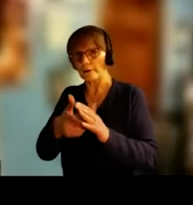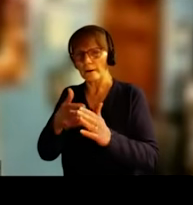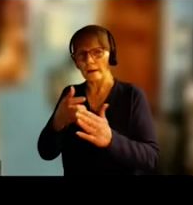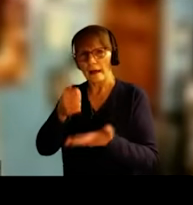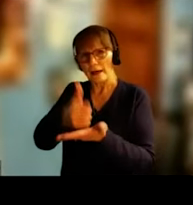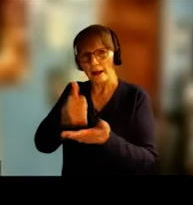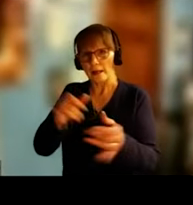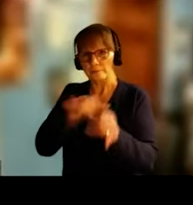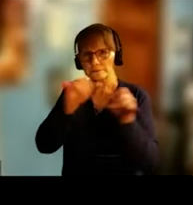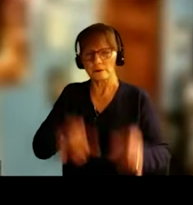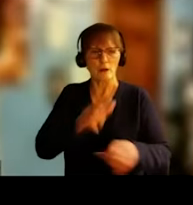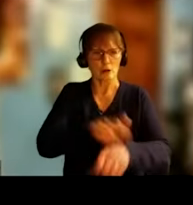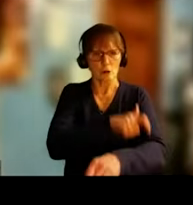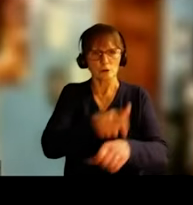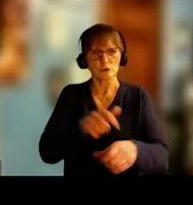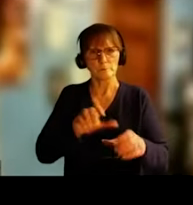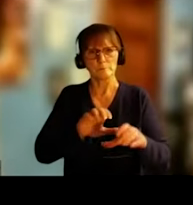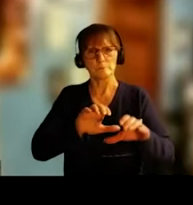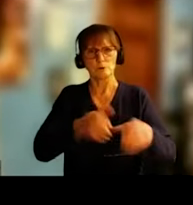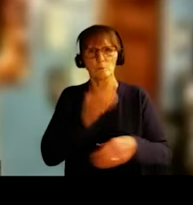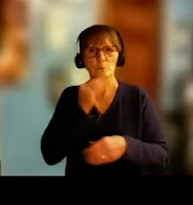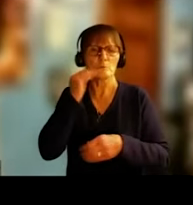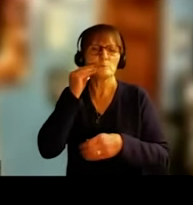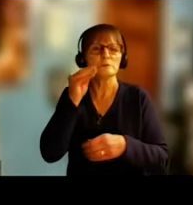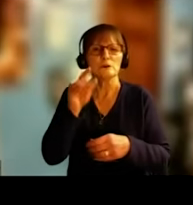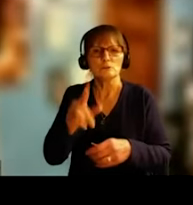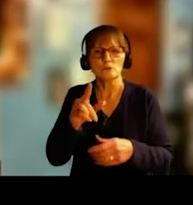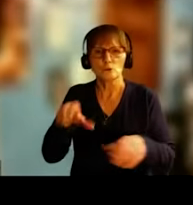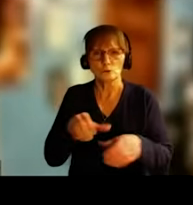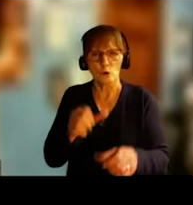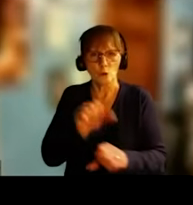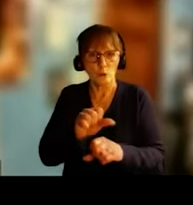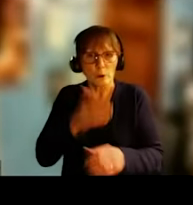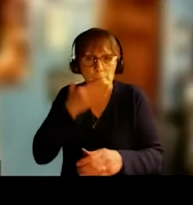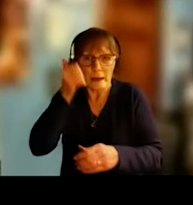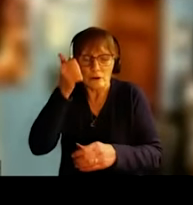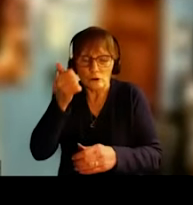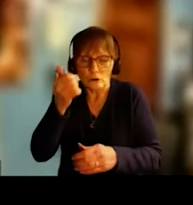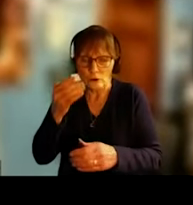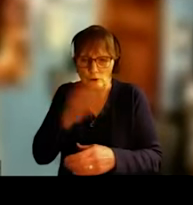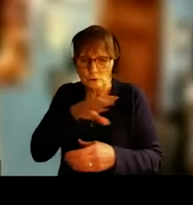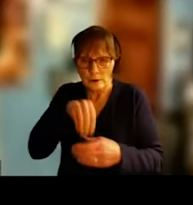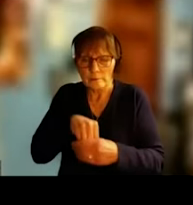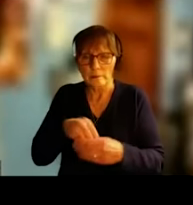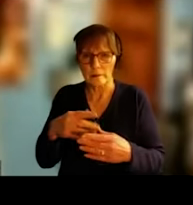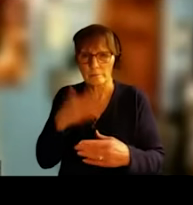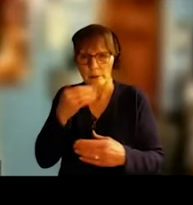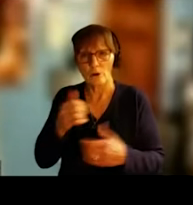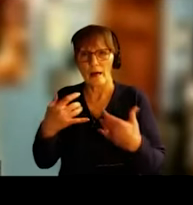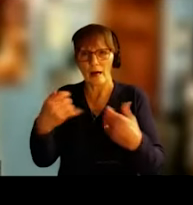of our long-term care facilities to do this work better, to integrate behavioral health and harm reduction into their services.